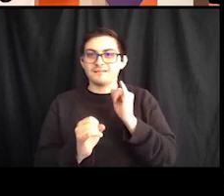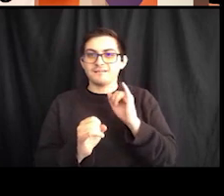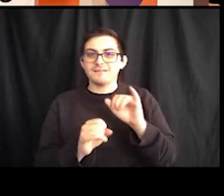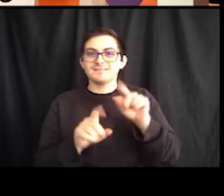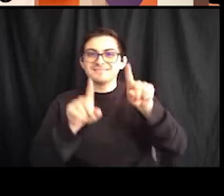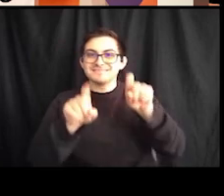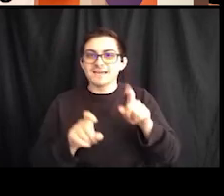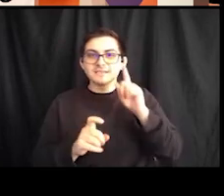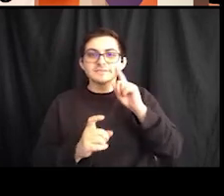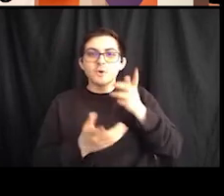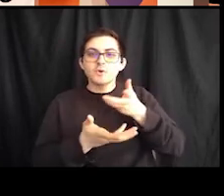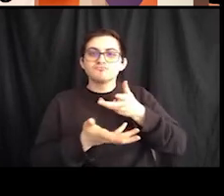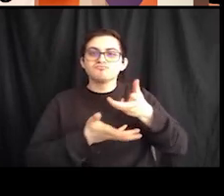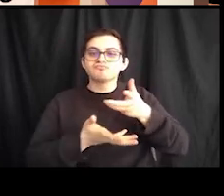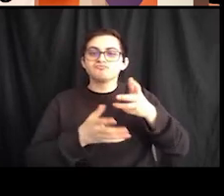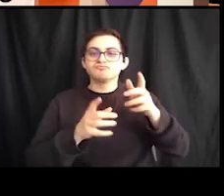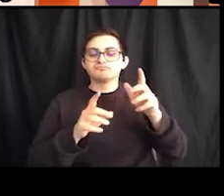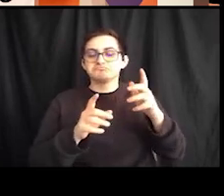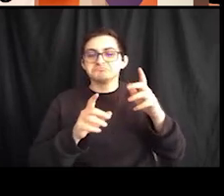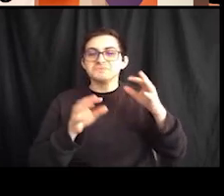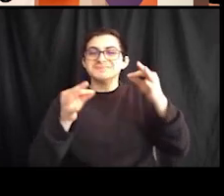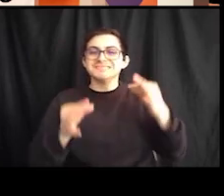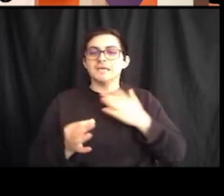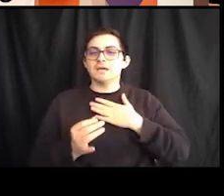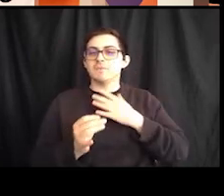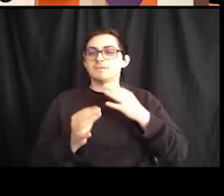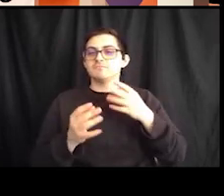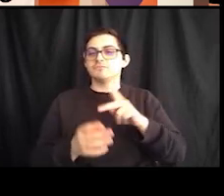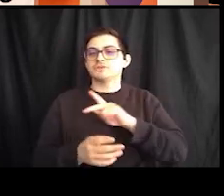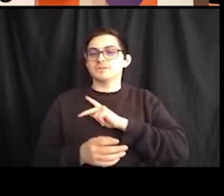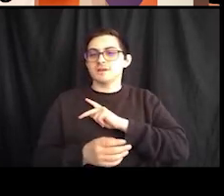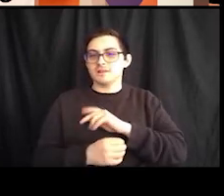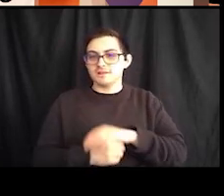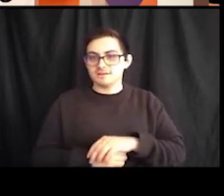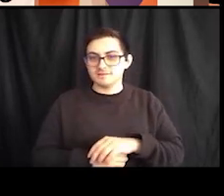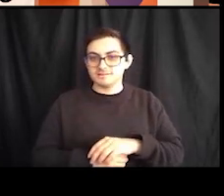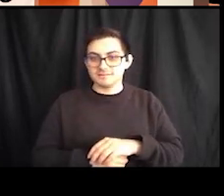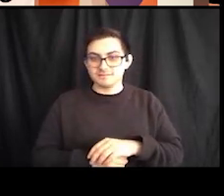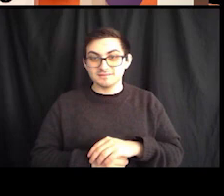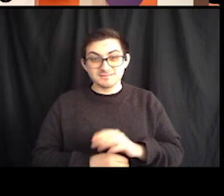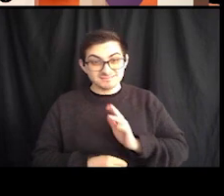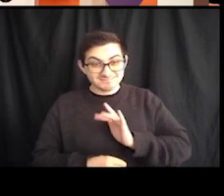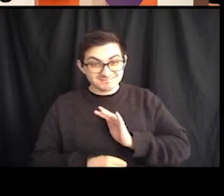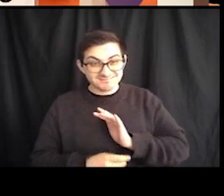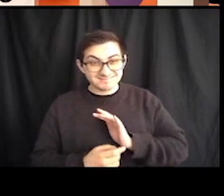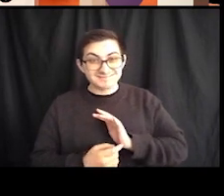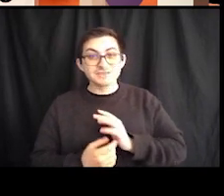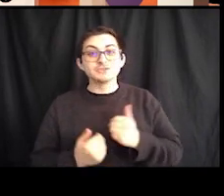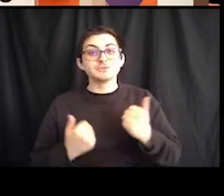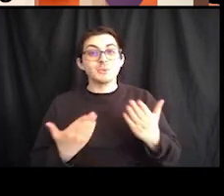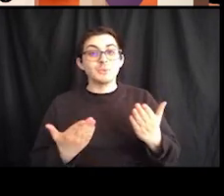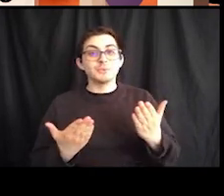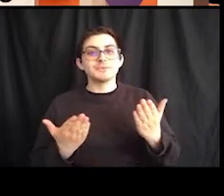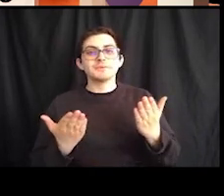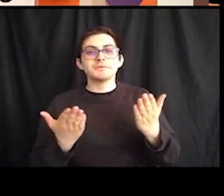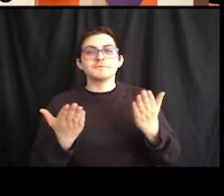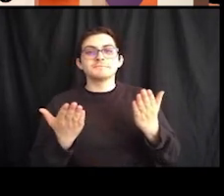to indicate where we are in the spectrum. To stamp, I can press E to bring up the emoji wheel, pick my face.